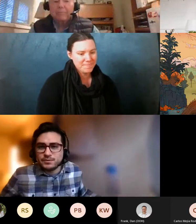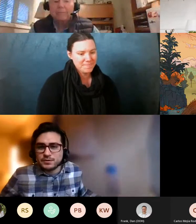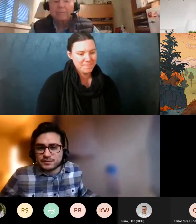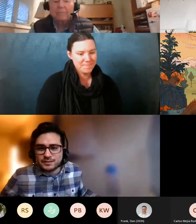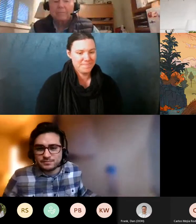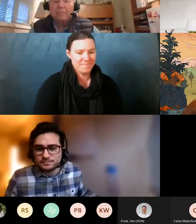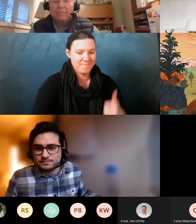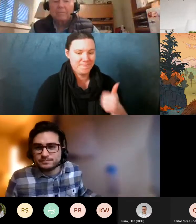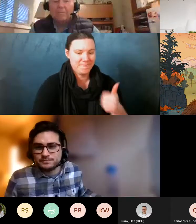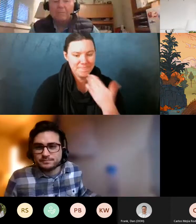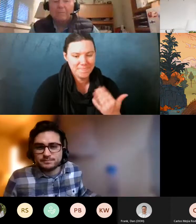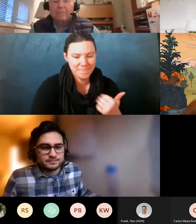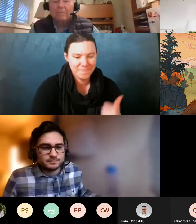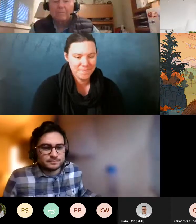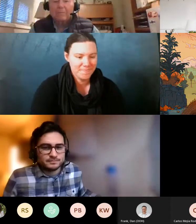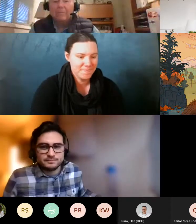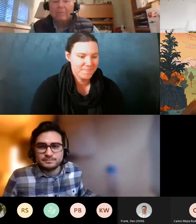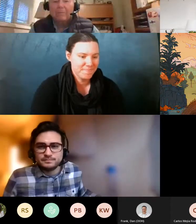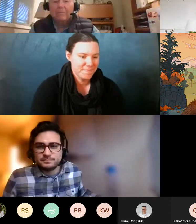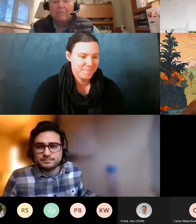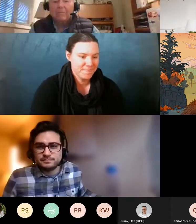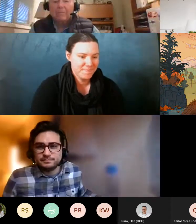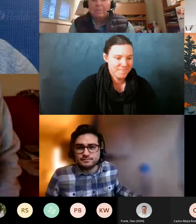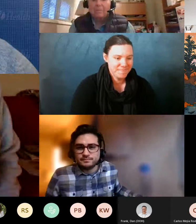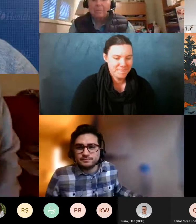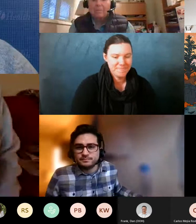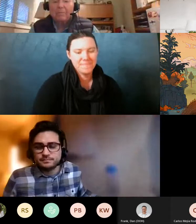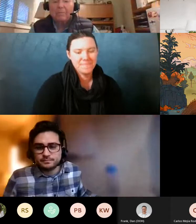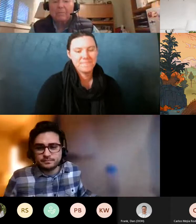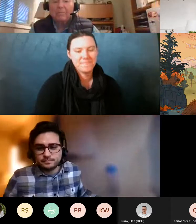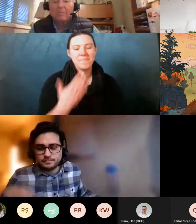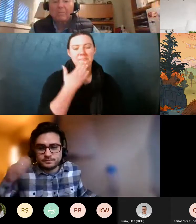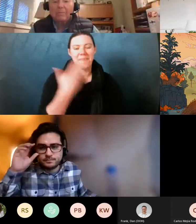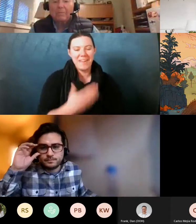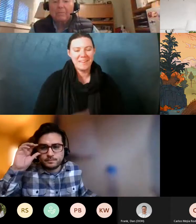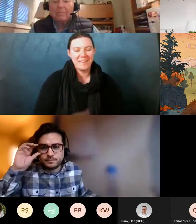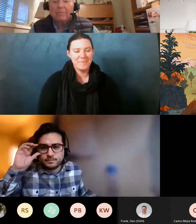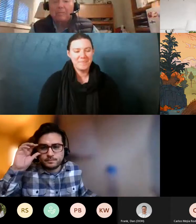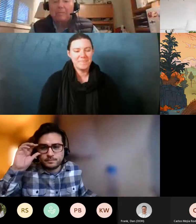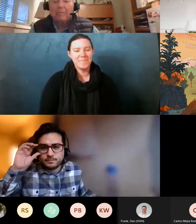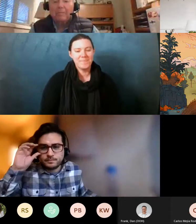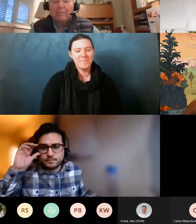All right, back to you, Ashley. Thank you. All right. Thank you for that. Let's see.